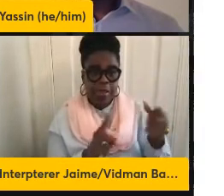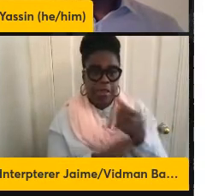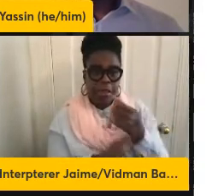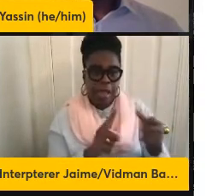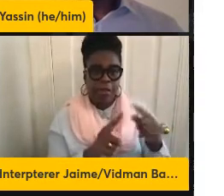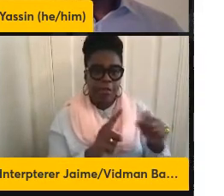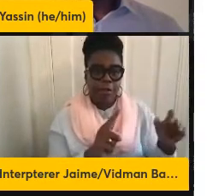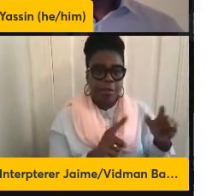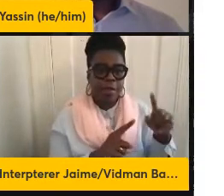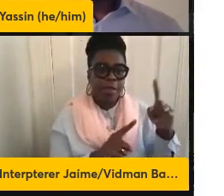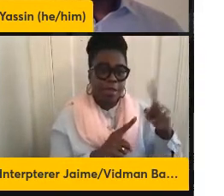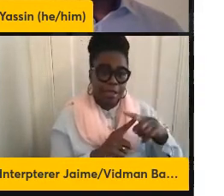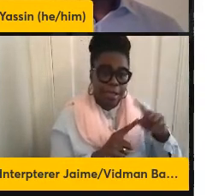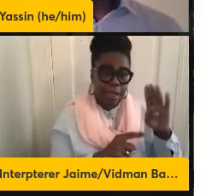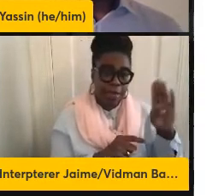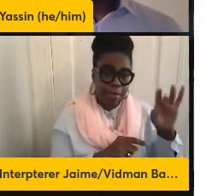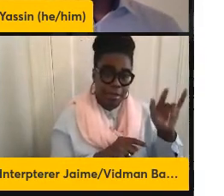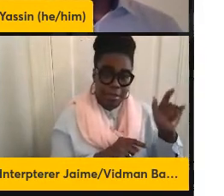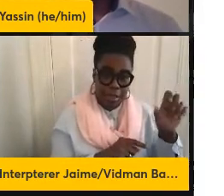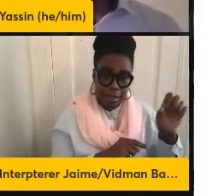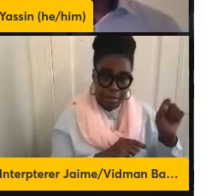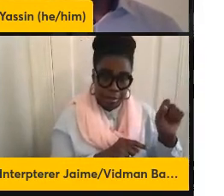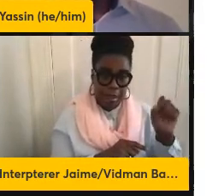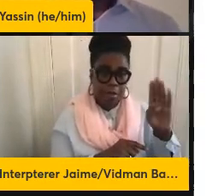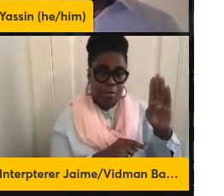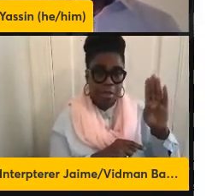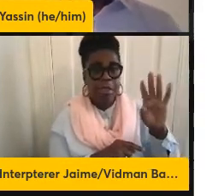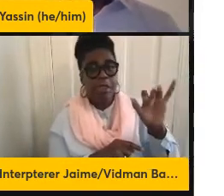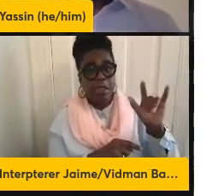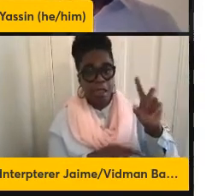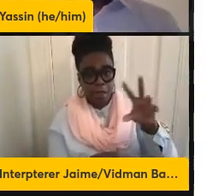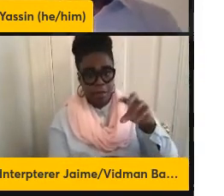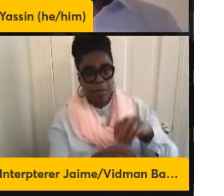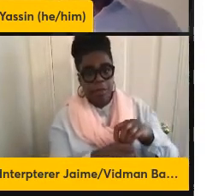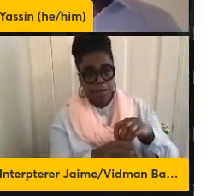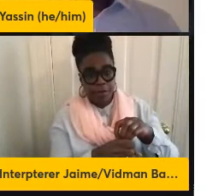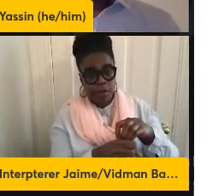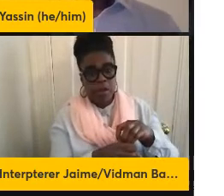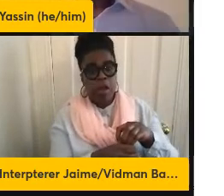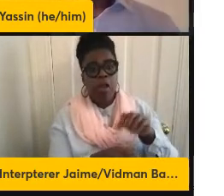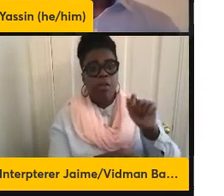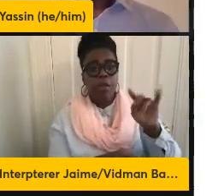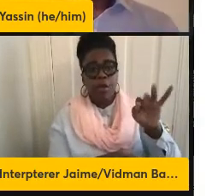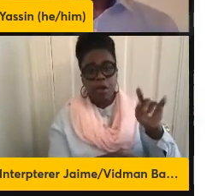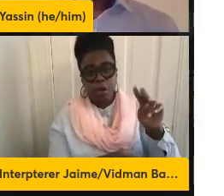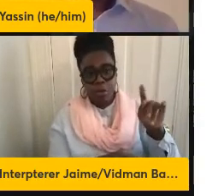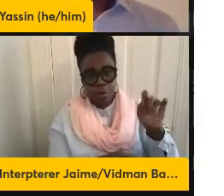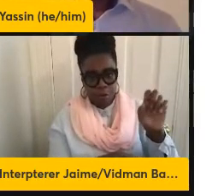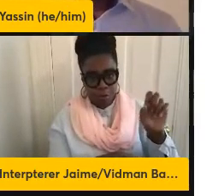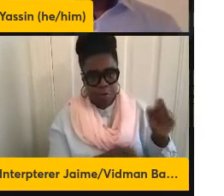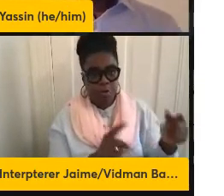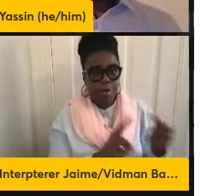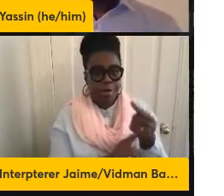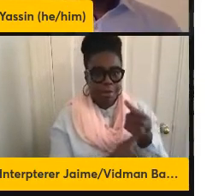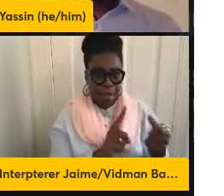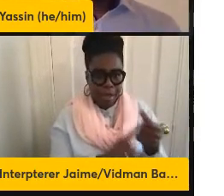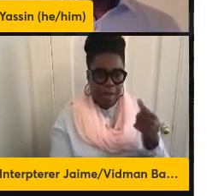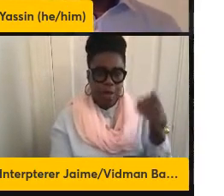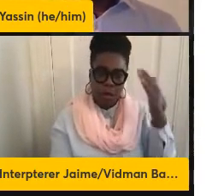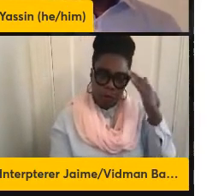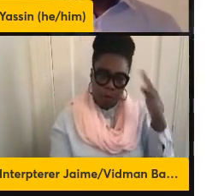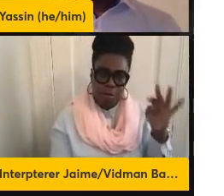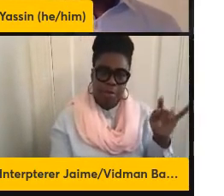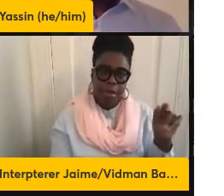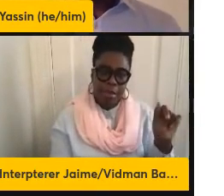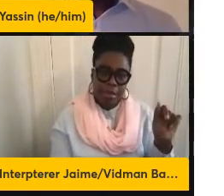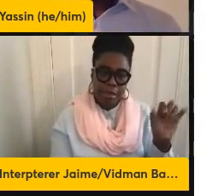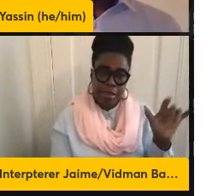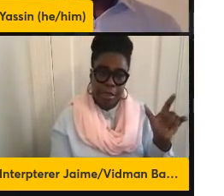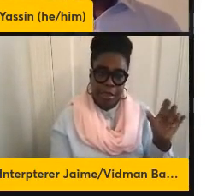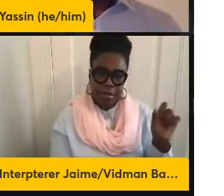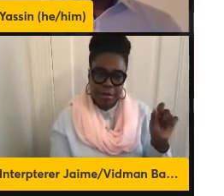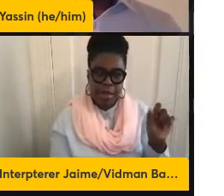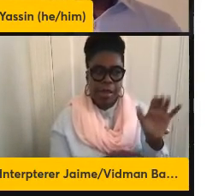and B cells. So these cells participate in the auto immune attack on beta cells. However, little is known actually about